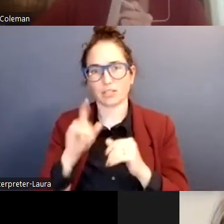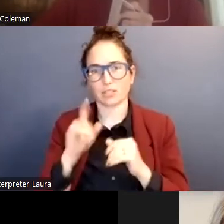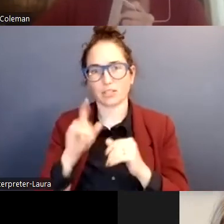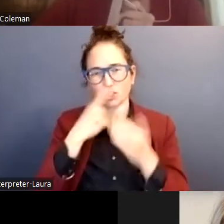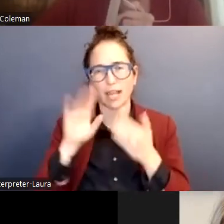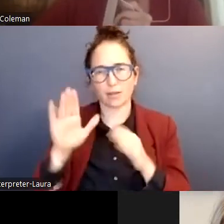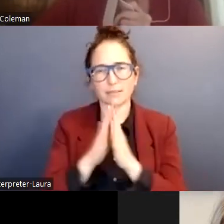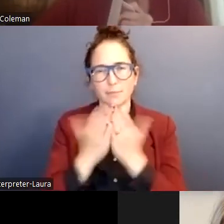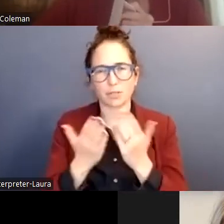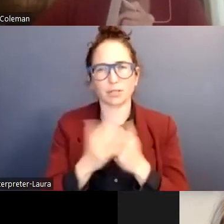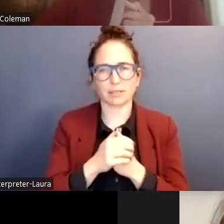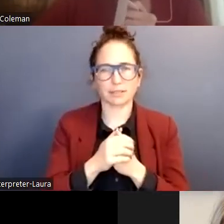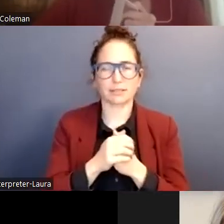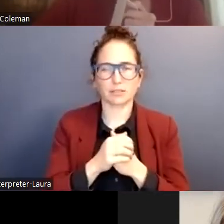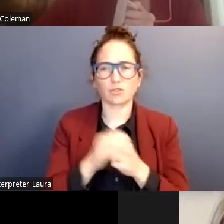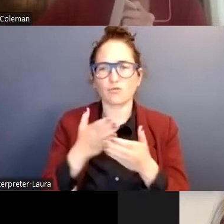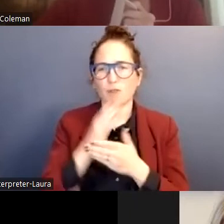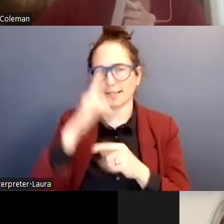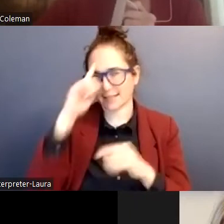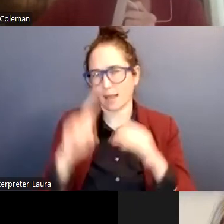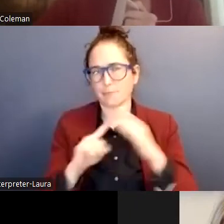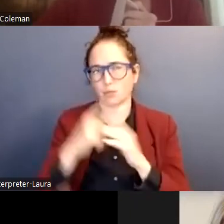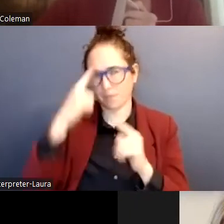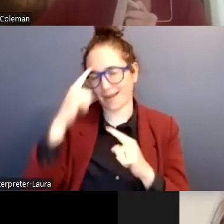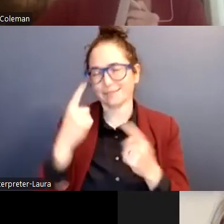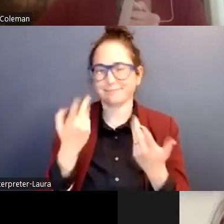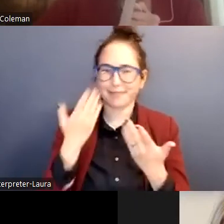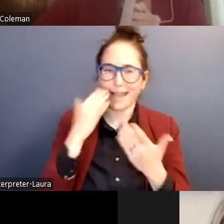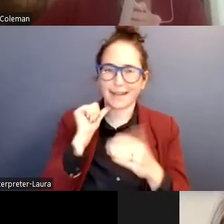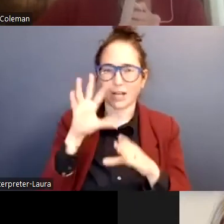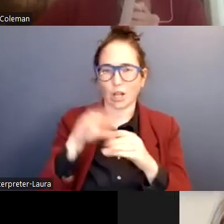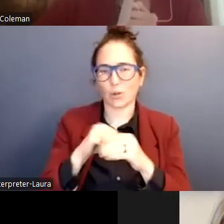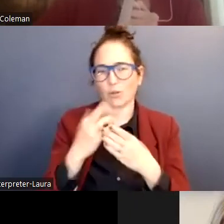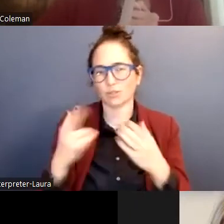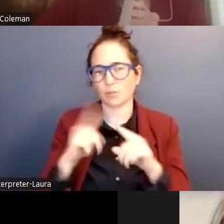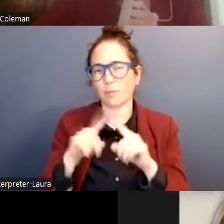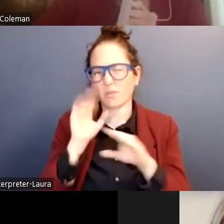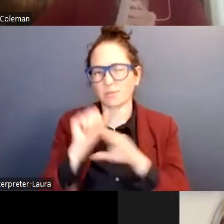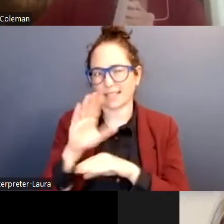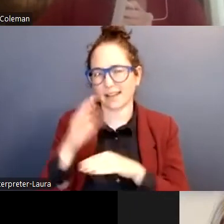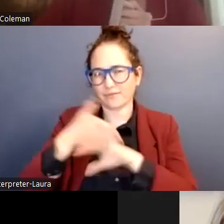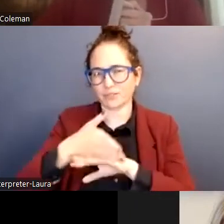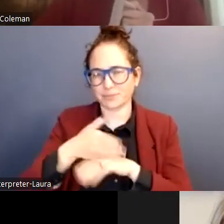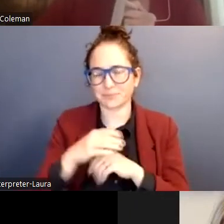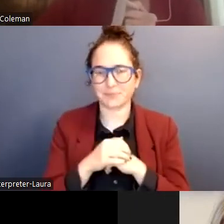come to mind which I didn't like to put the resources that could sound after. That's some of the